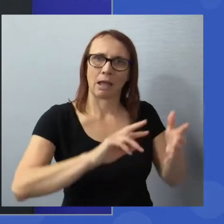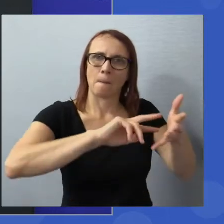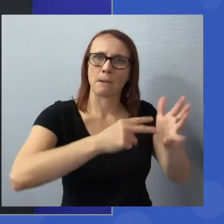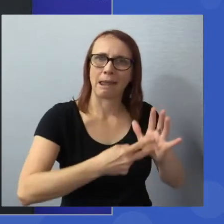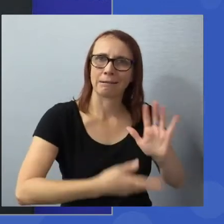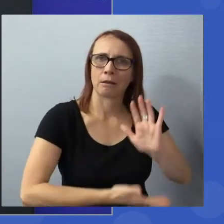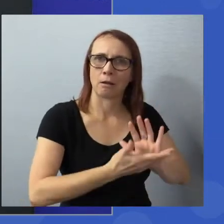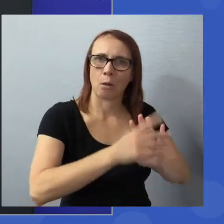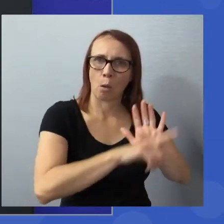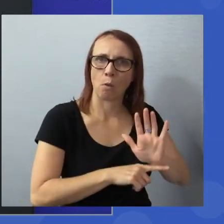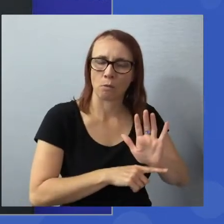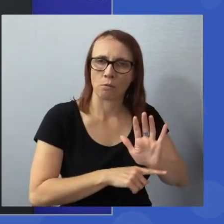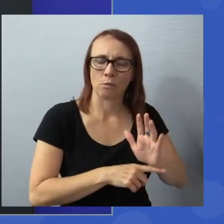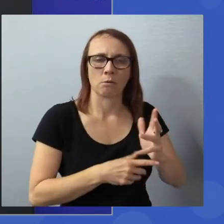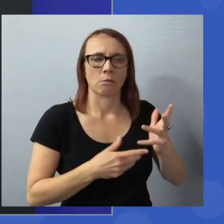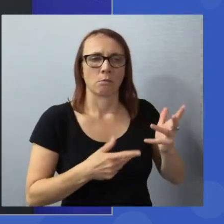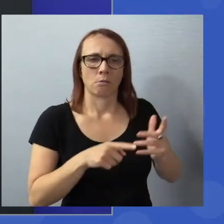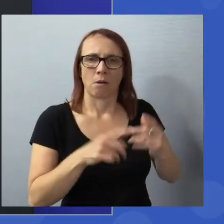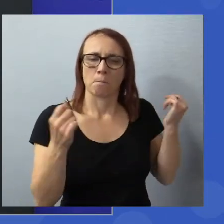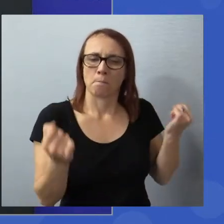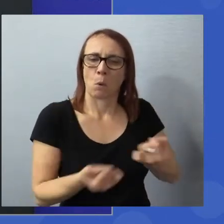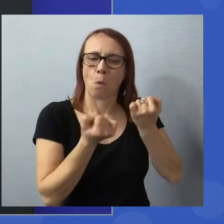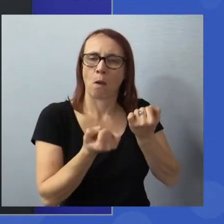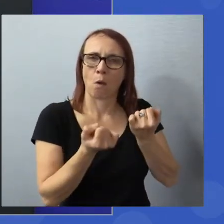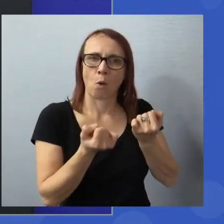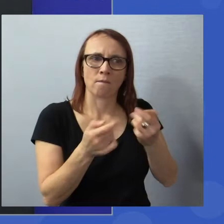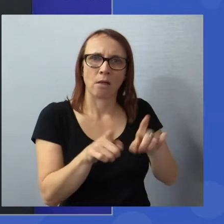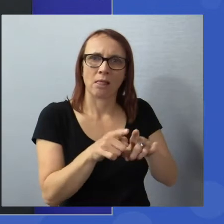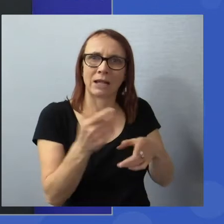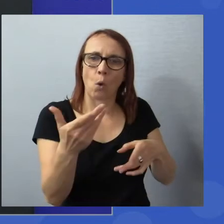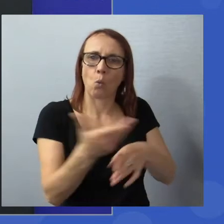governments have powers over the walk parking levy that they can use to nudge